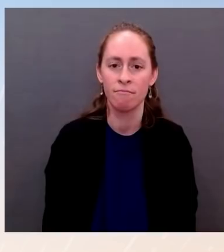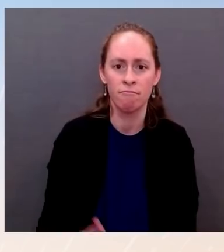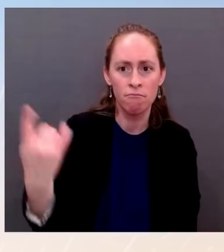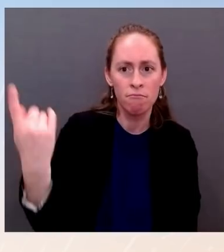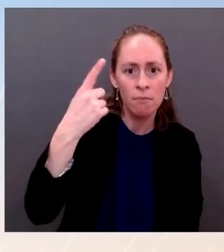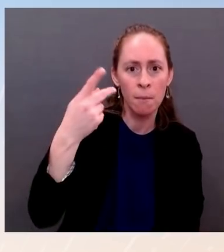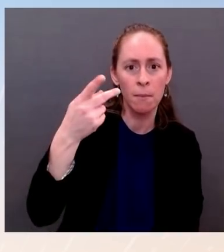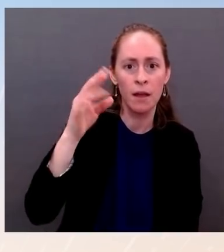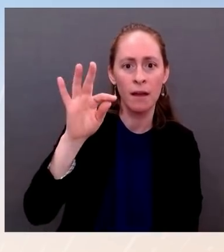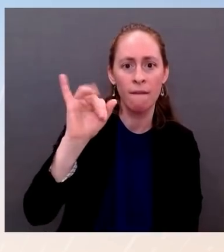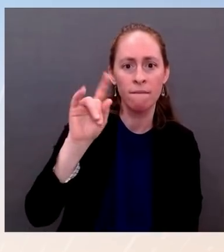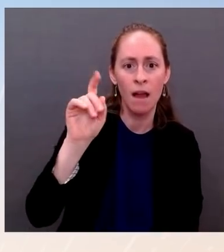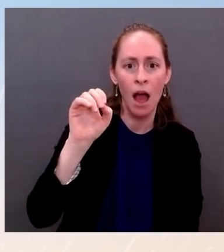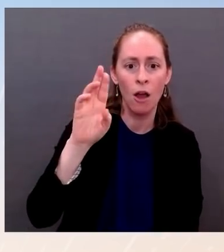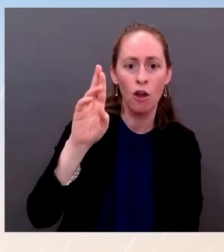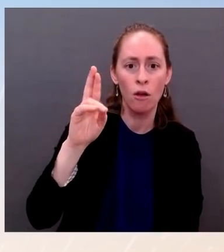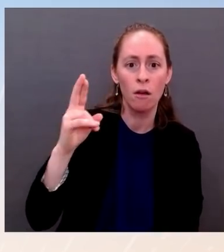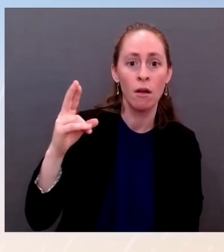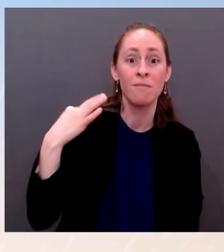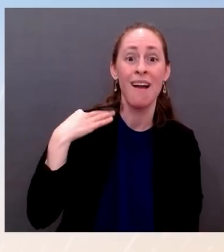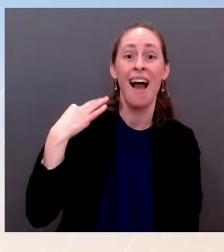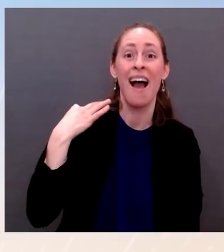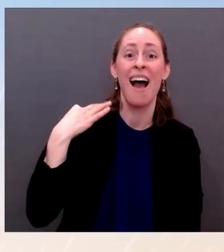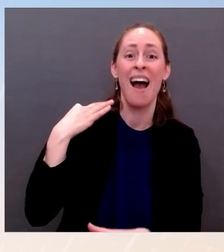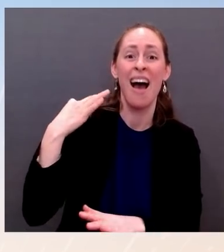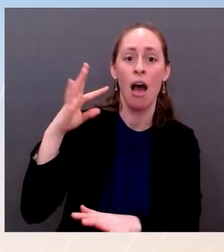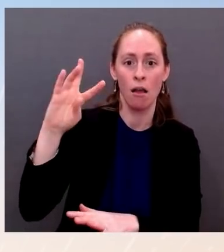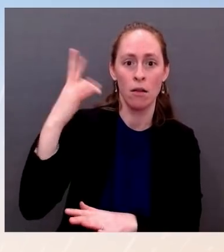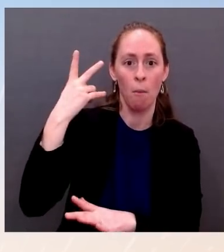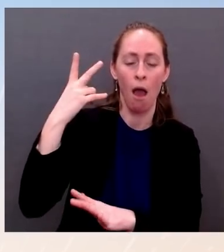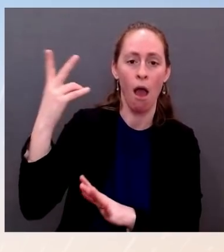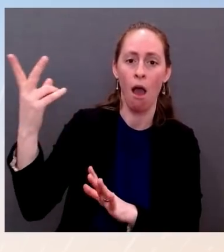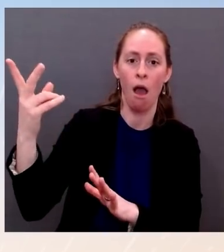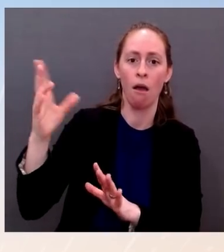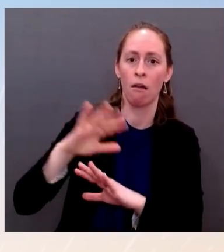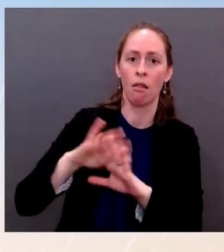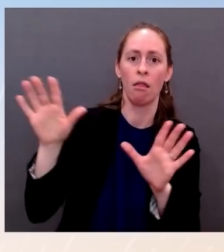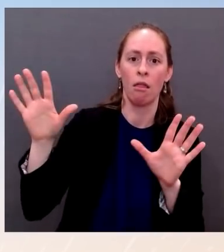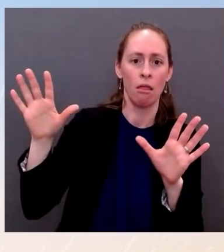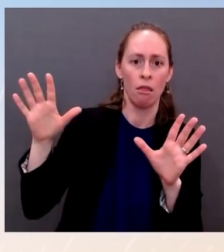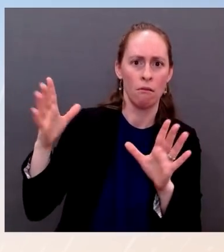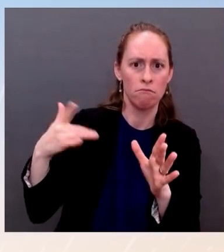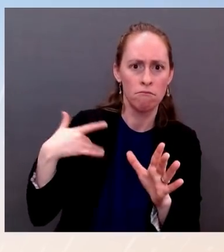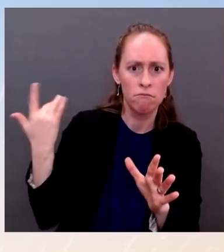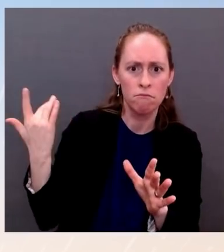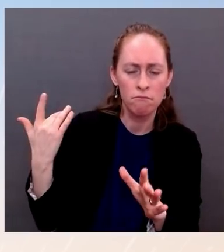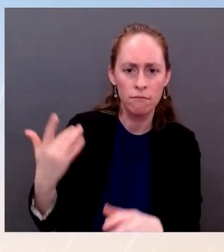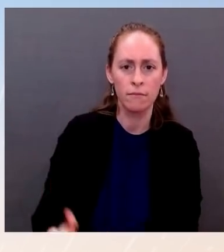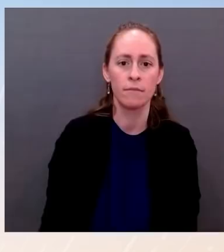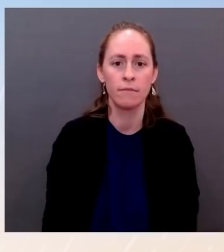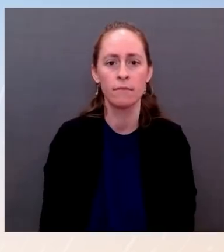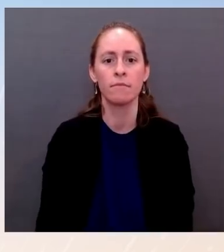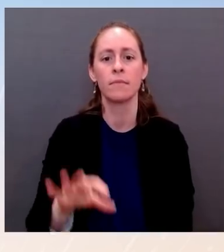Ms. Psaki: I know they're going to do a briefing -- the FDA is. So, I will leave it to them to speak to their data. Thanks, everyone.